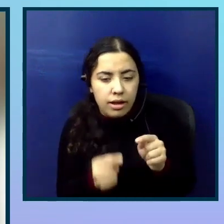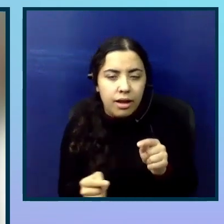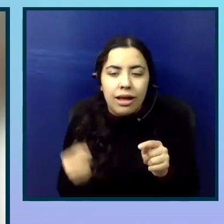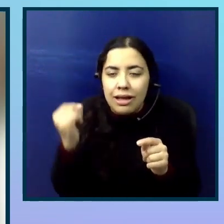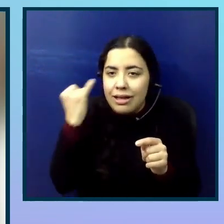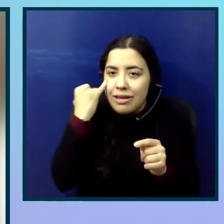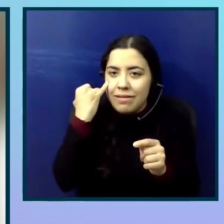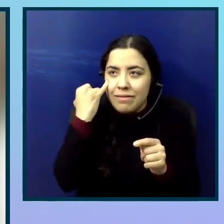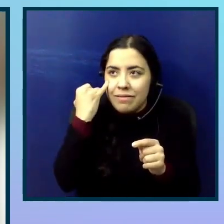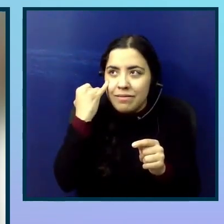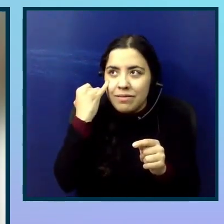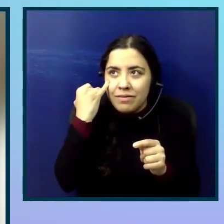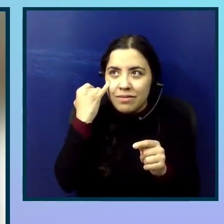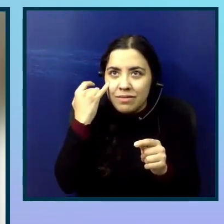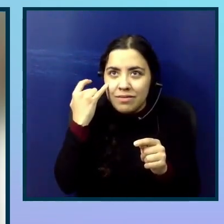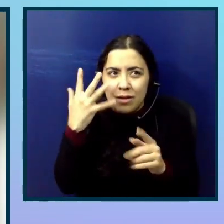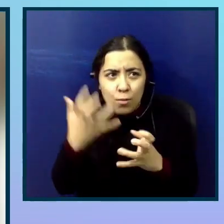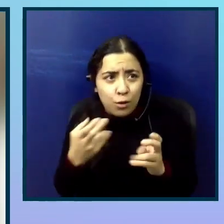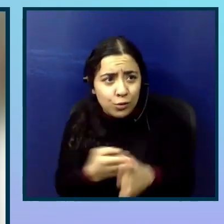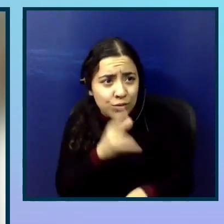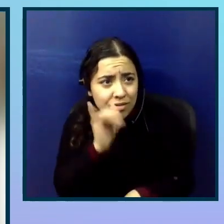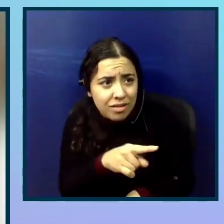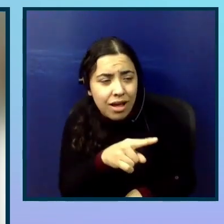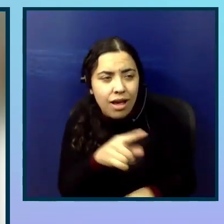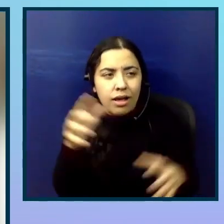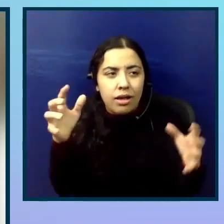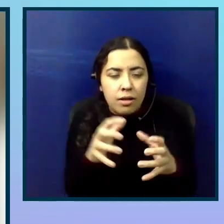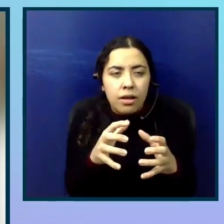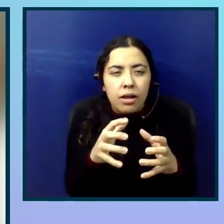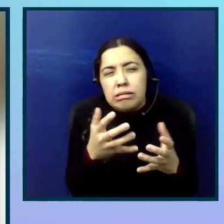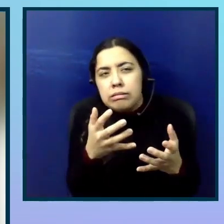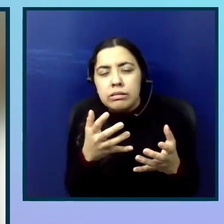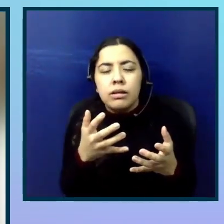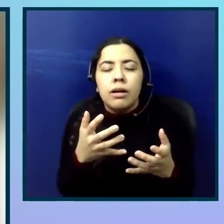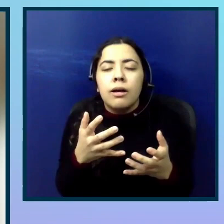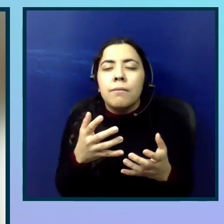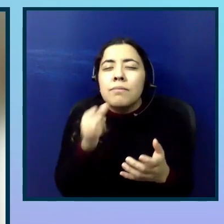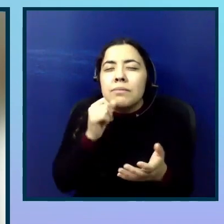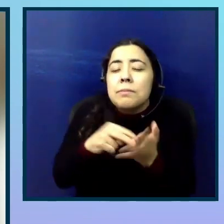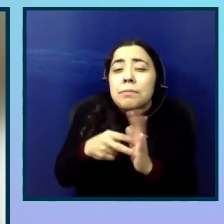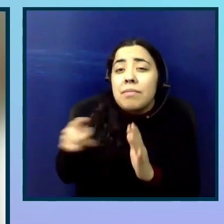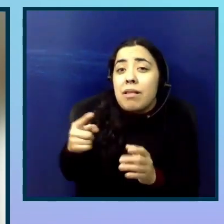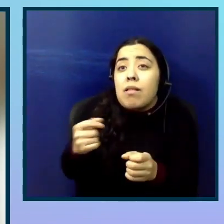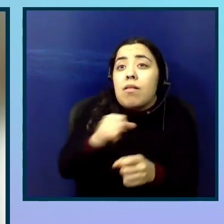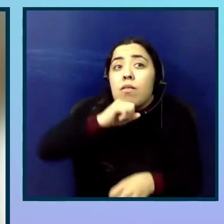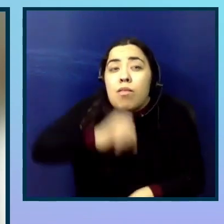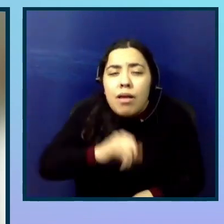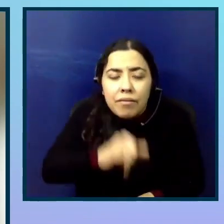they have a good feeling about it. It doesn't mean that they love it, but it might mean that they're just not stressed out about it.